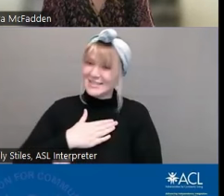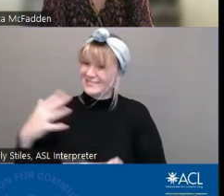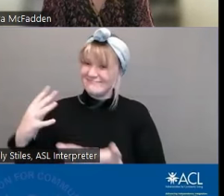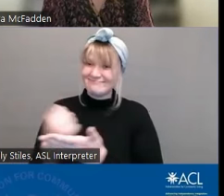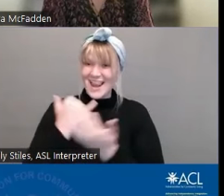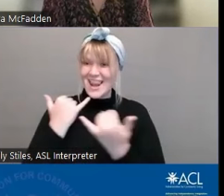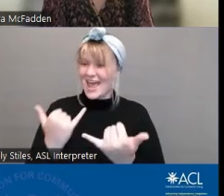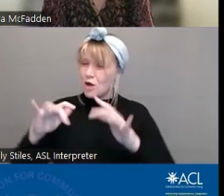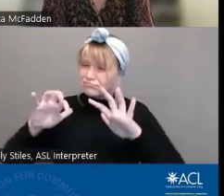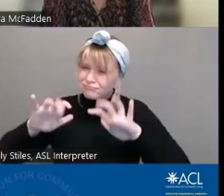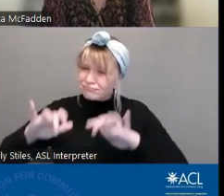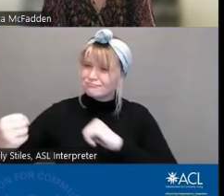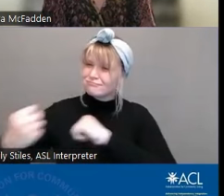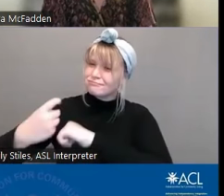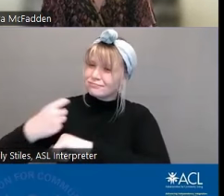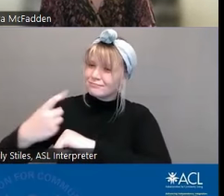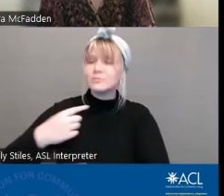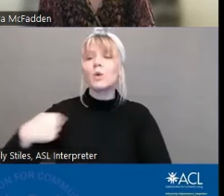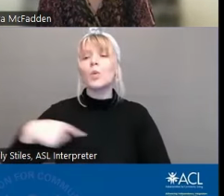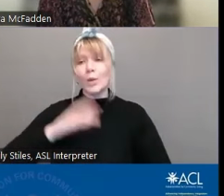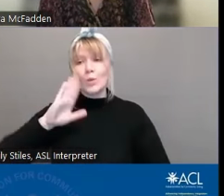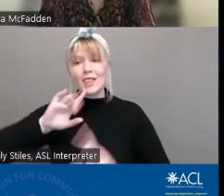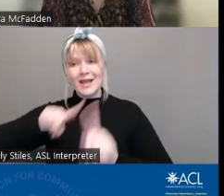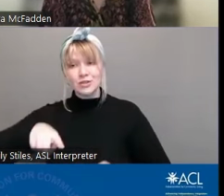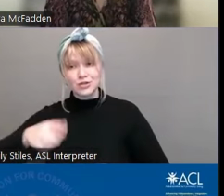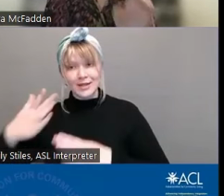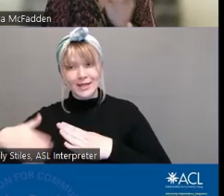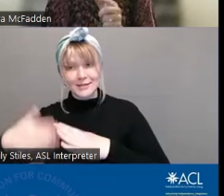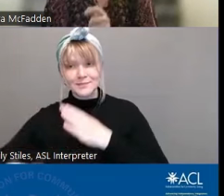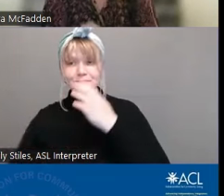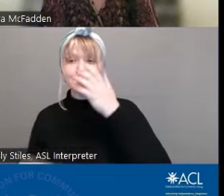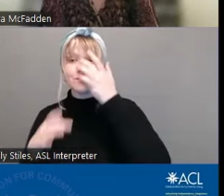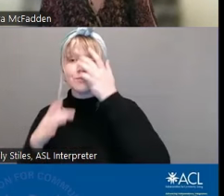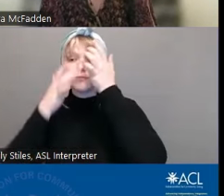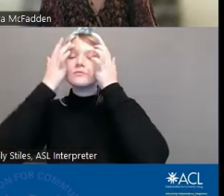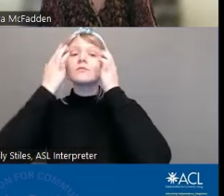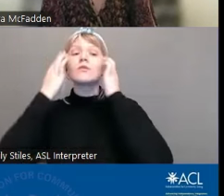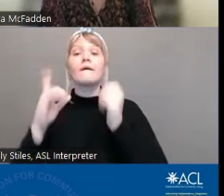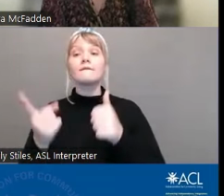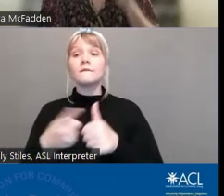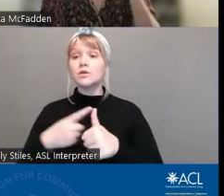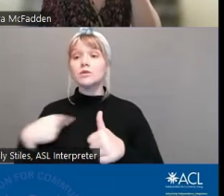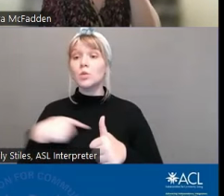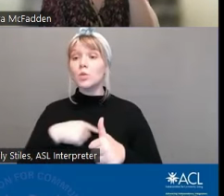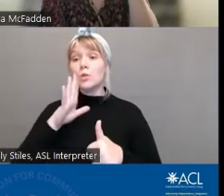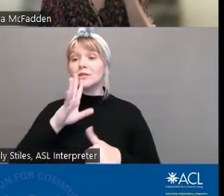Q&A function. And so, first let's start off by talking about Centers for Independent Living.